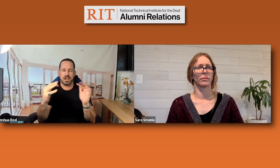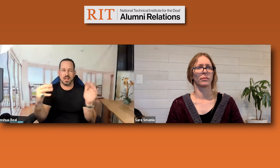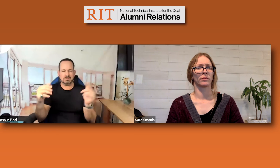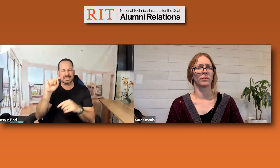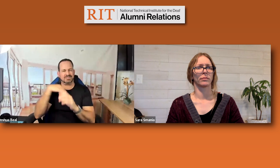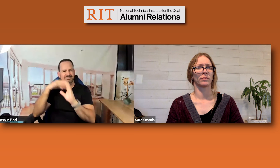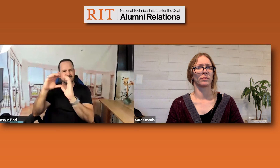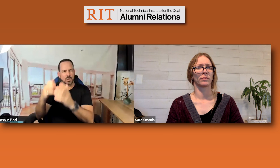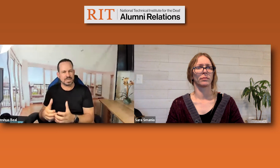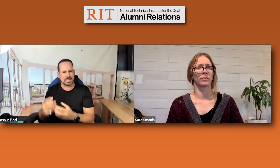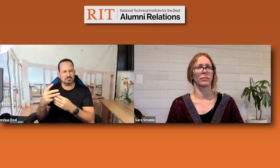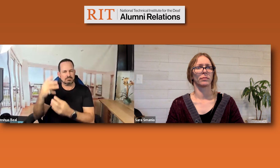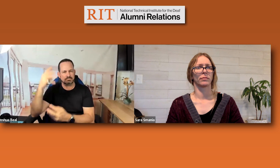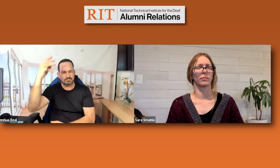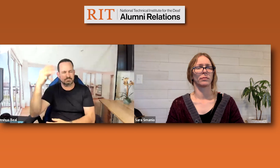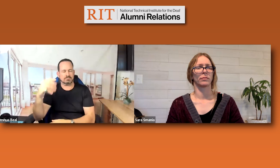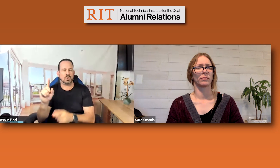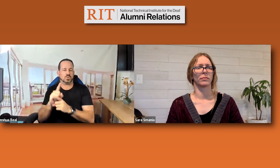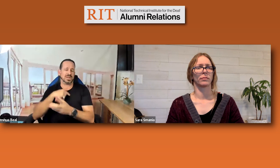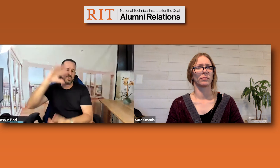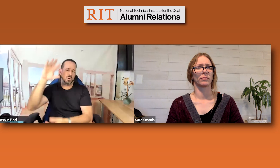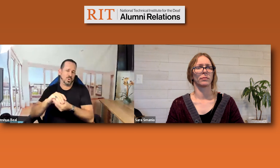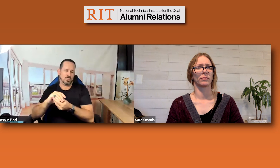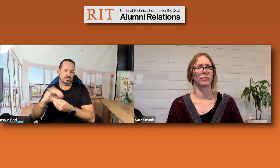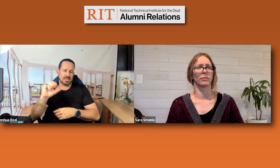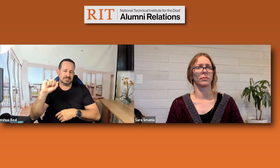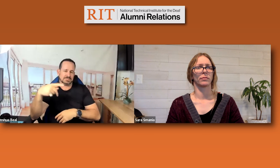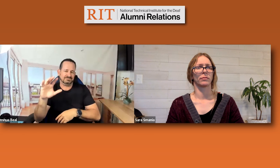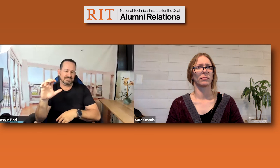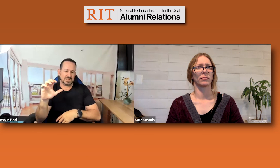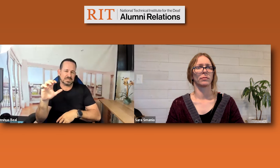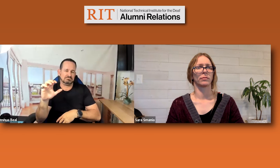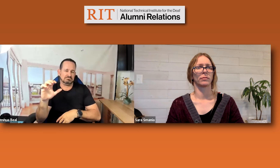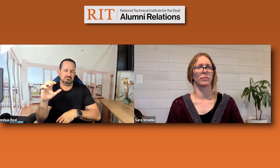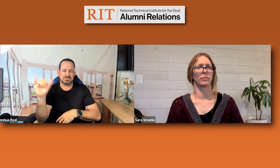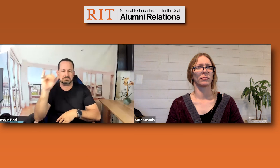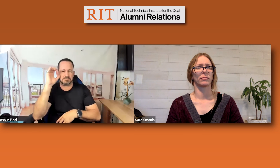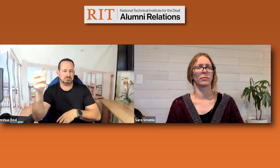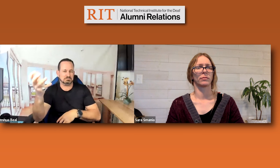All of these other things can also be deducted in certain cases.